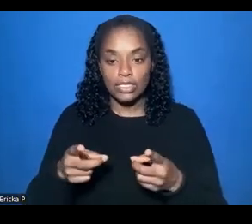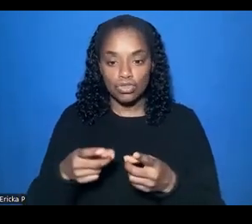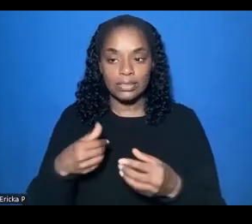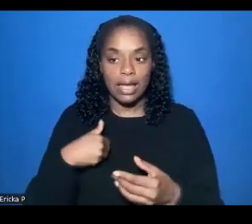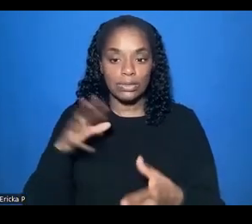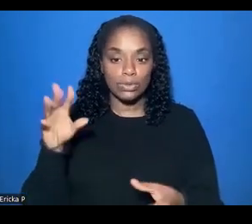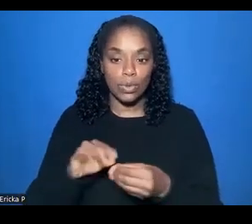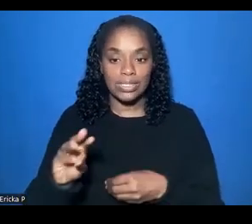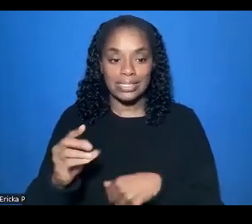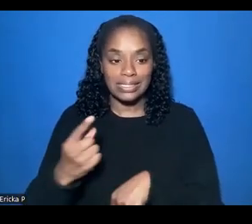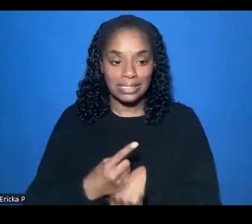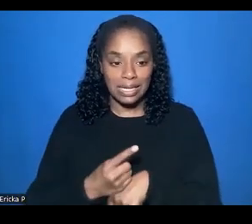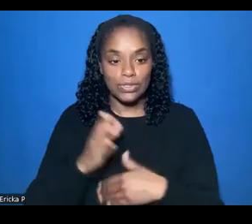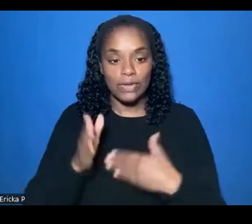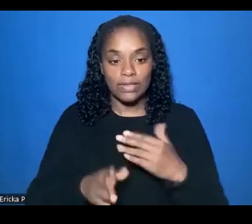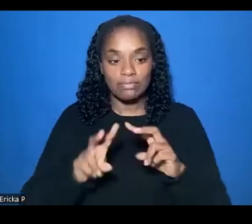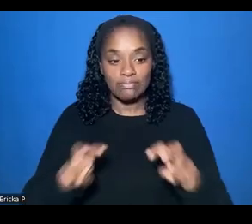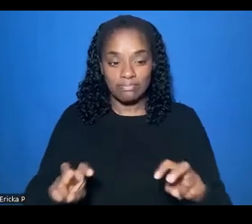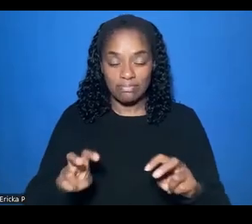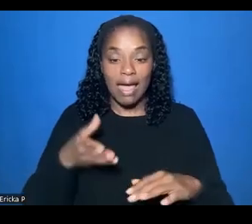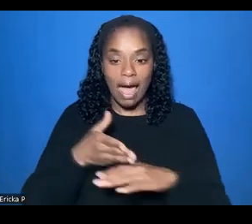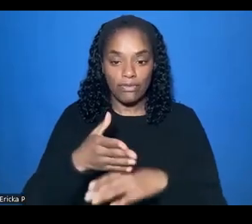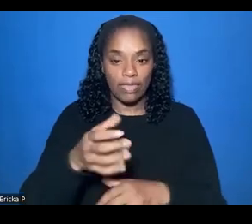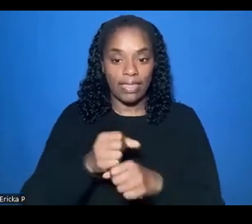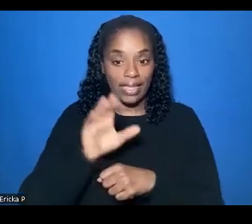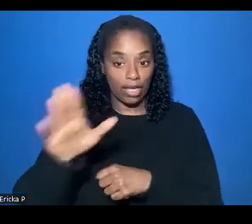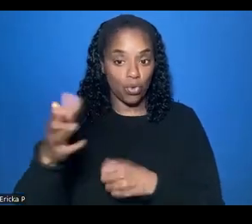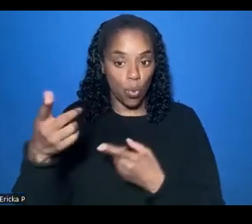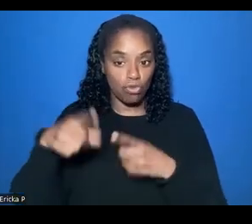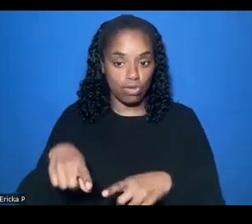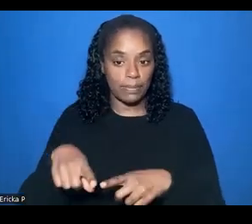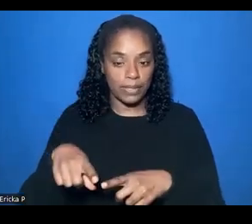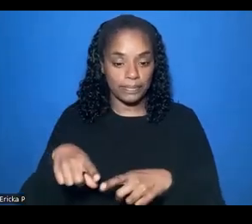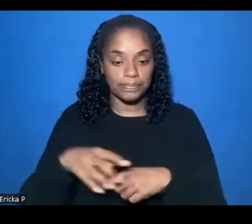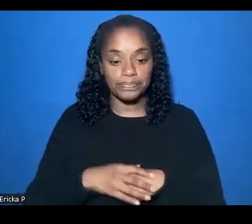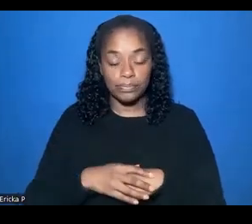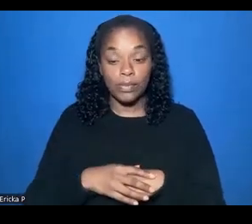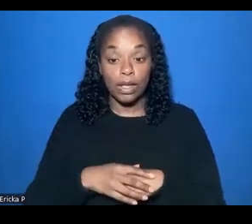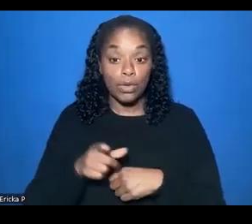after receiving your consent to assess. You can ask them for an interim